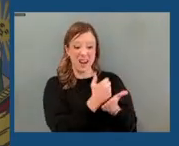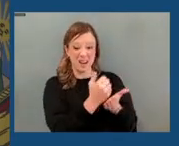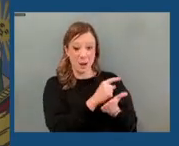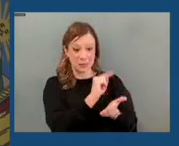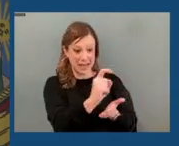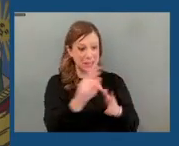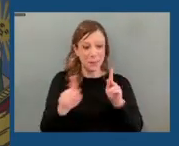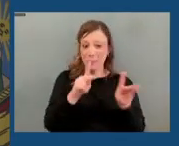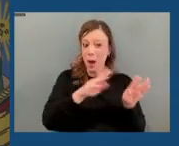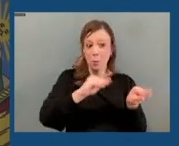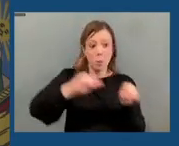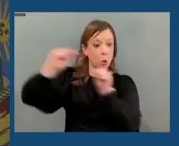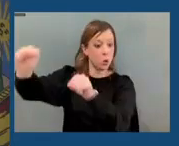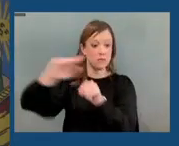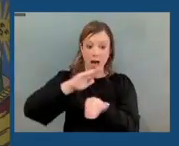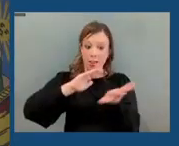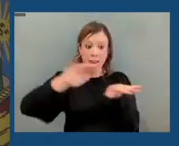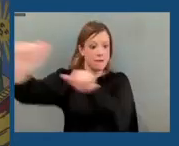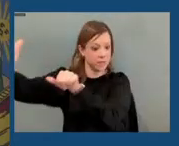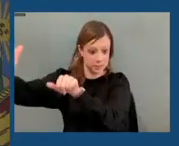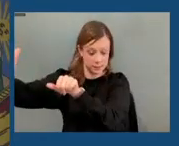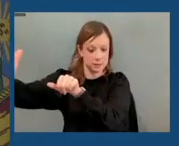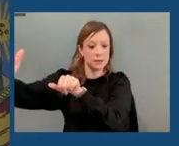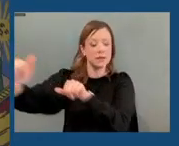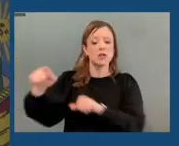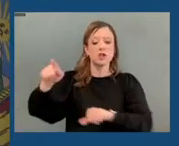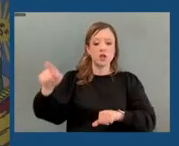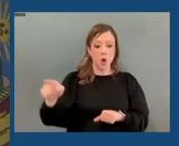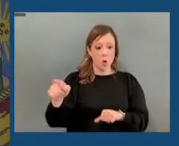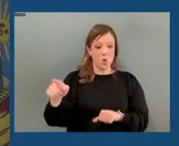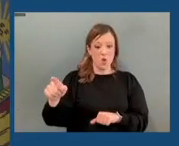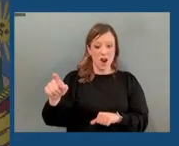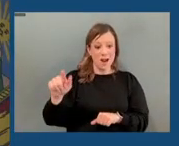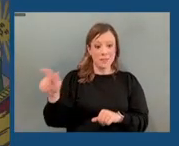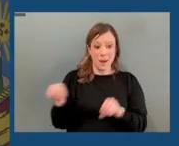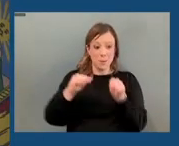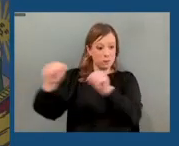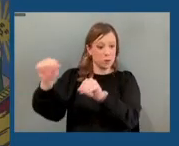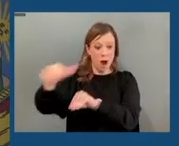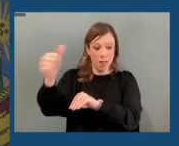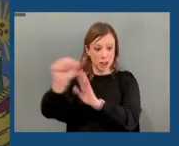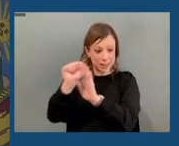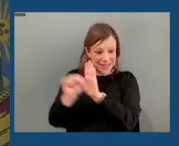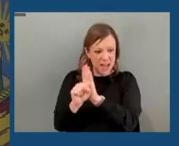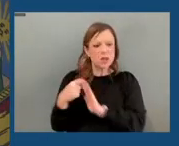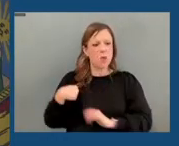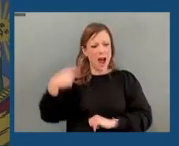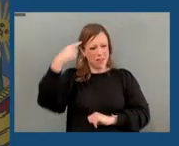So I have been saying since that time, it's critically important that we, you know, don't have reason